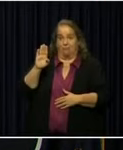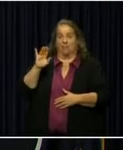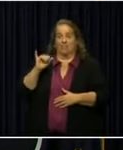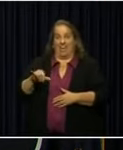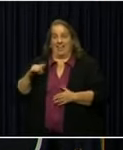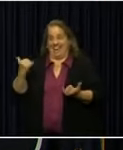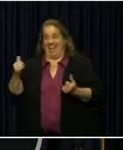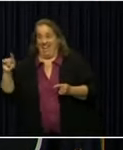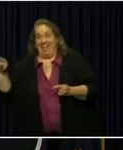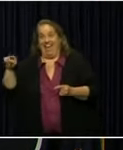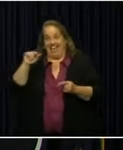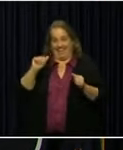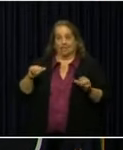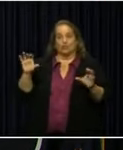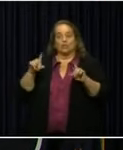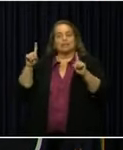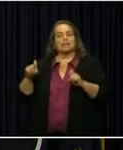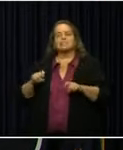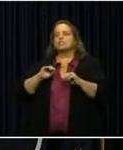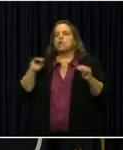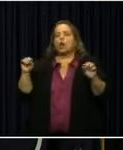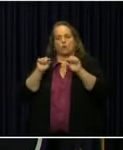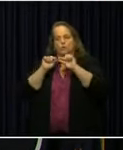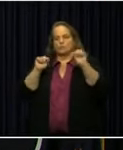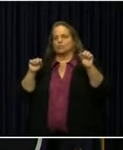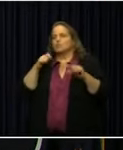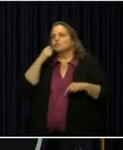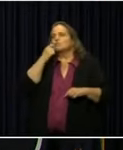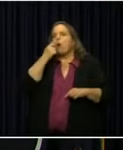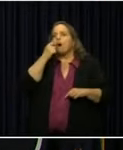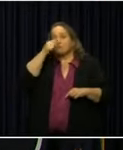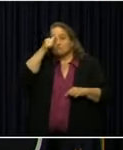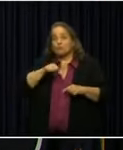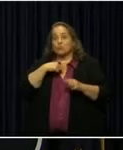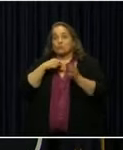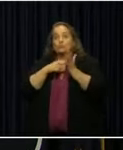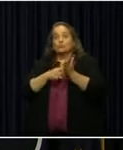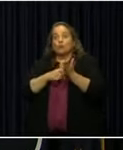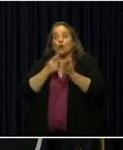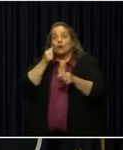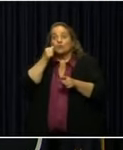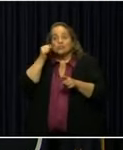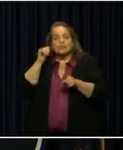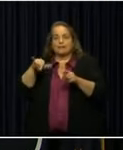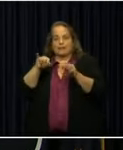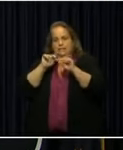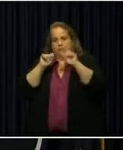CAPACITY, AND THEN THE ABILITY TO GET BACK WHERE WE HAVEN'T BEEN IN A LITTLE WHILE, TO WHEN